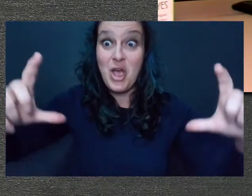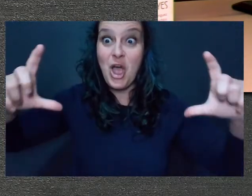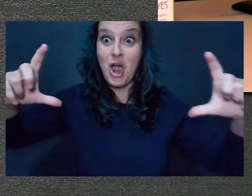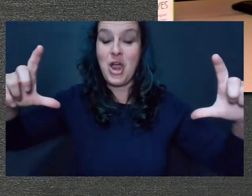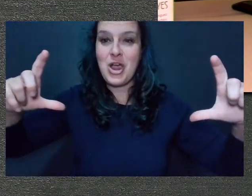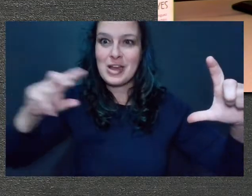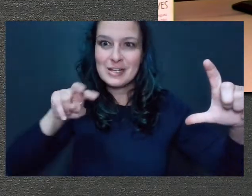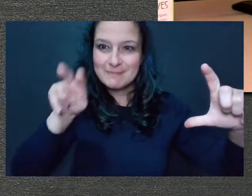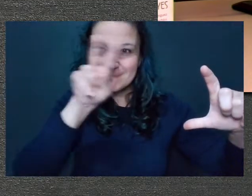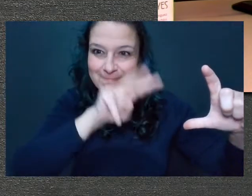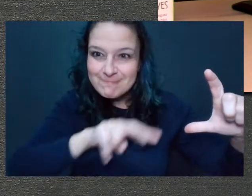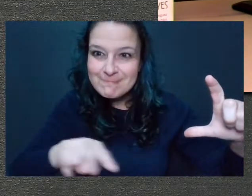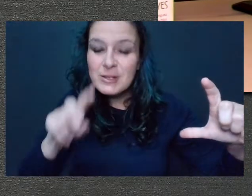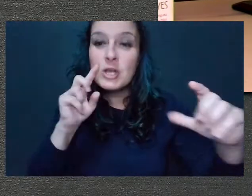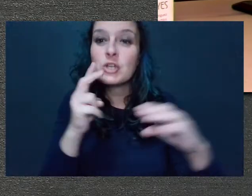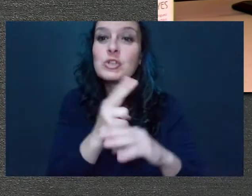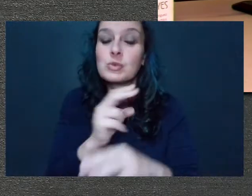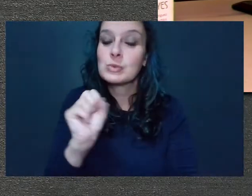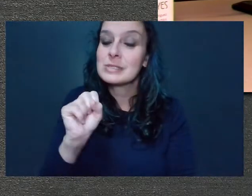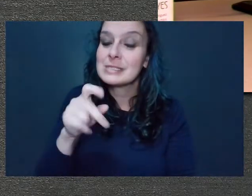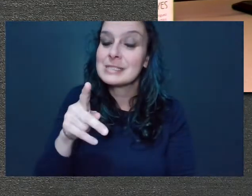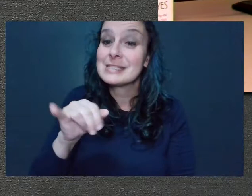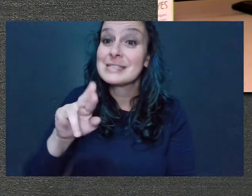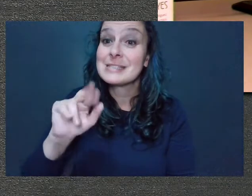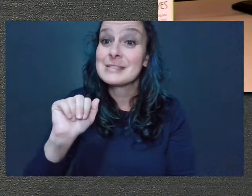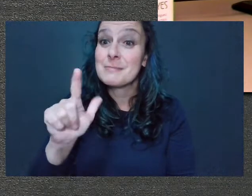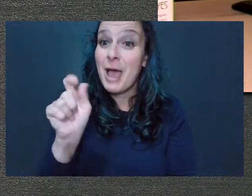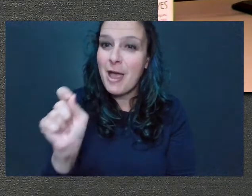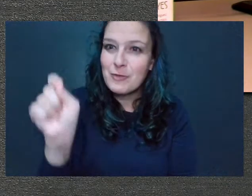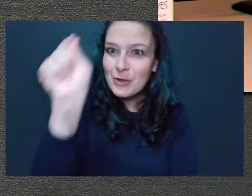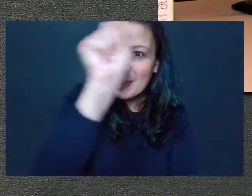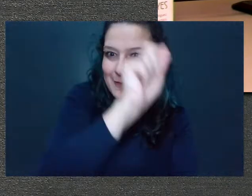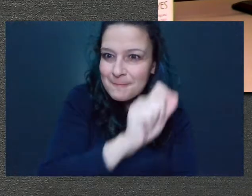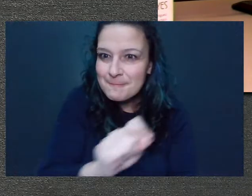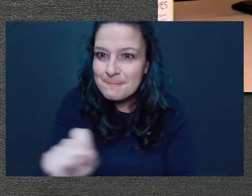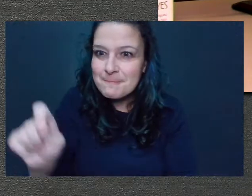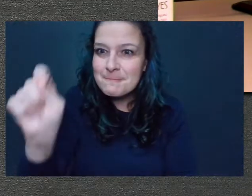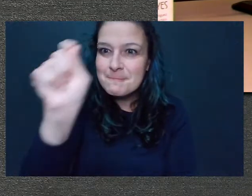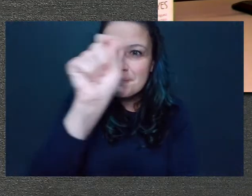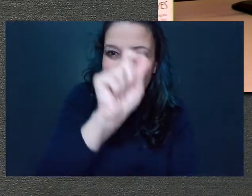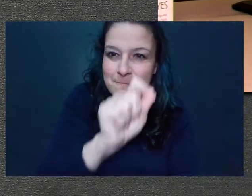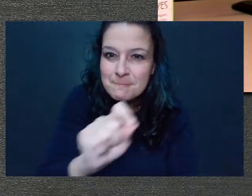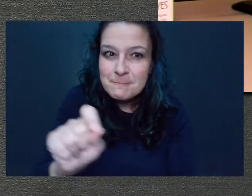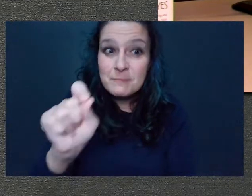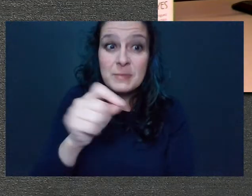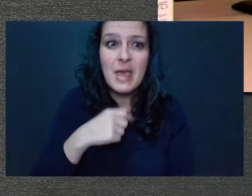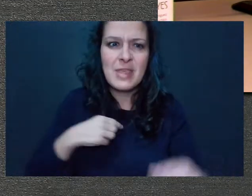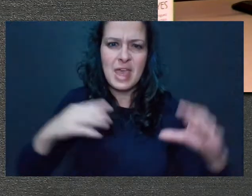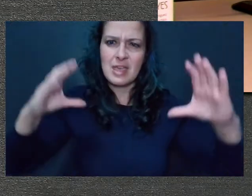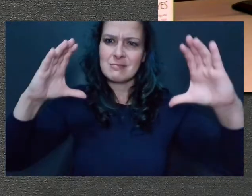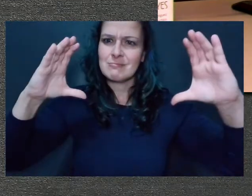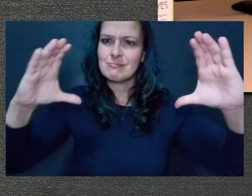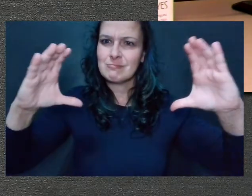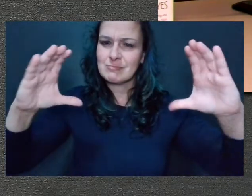And she used a spiral line, and maybe a circle shape. Do you see the outside?